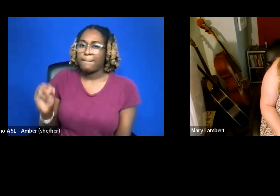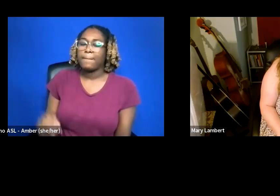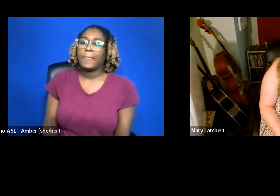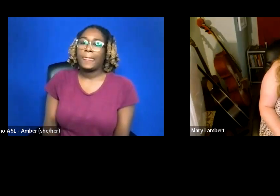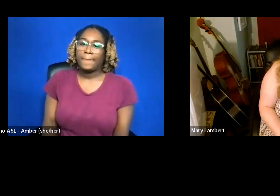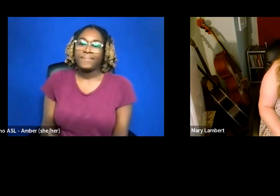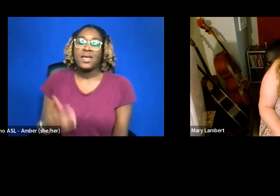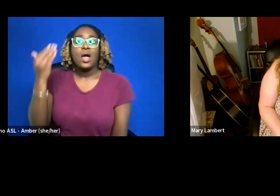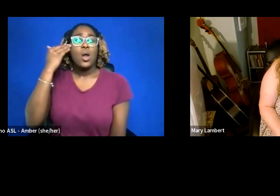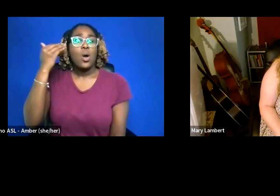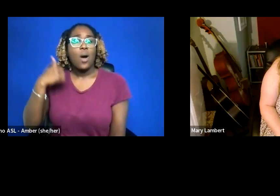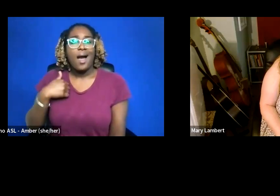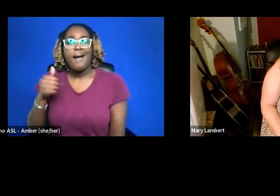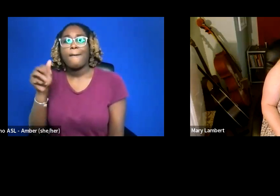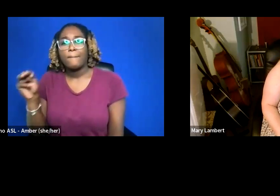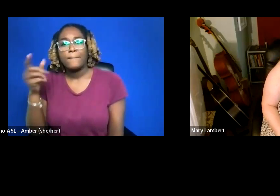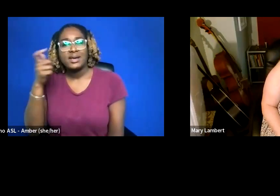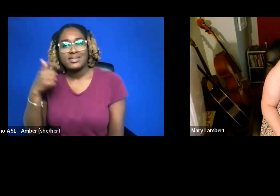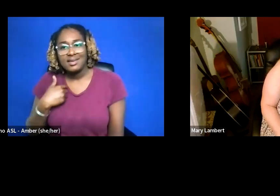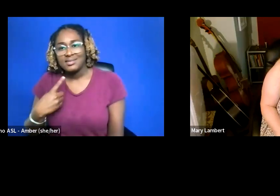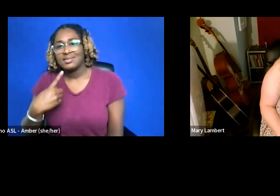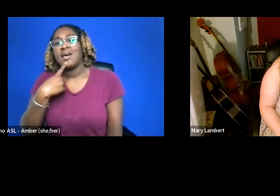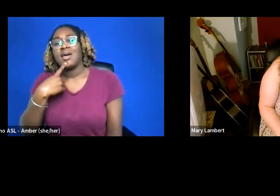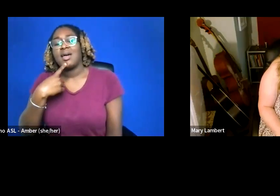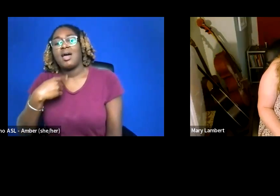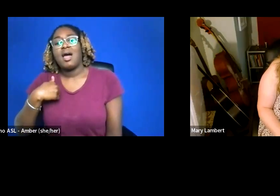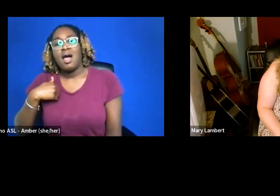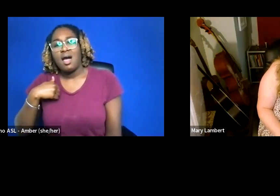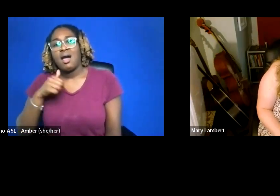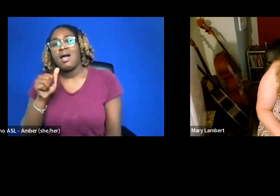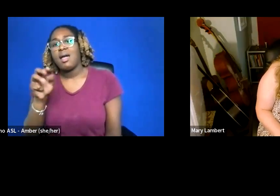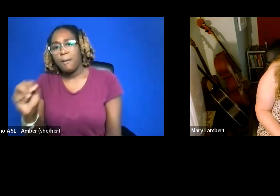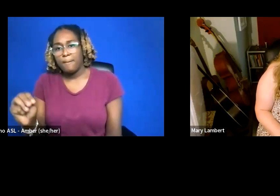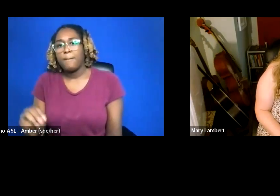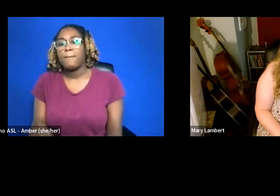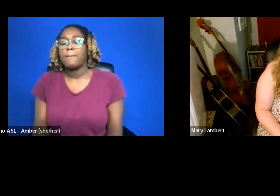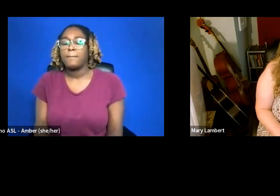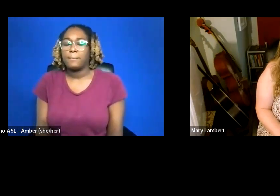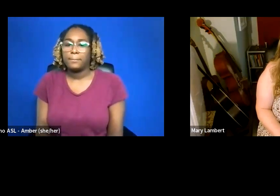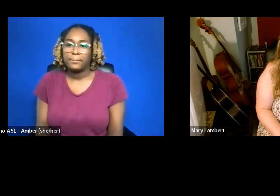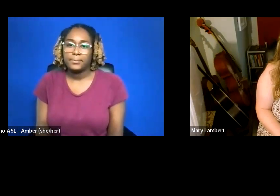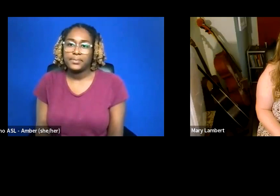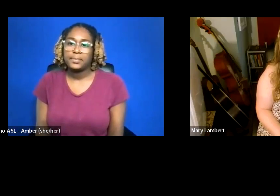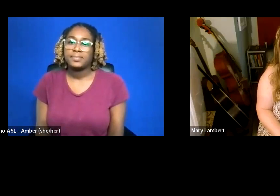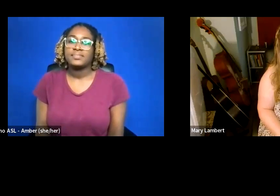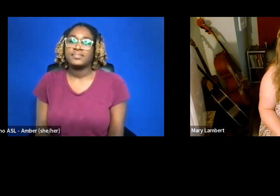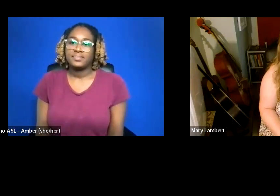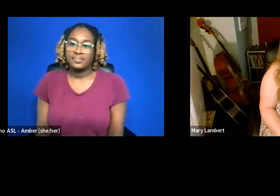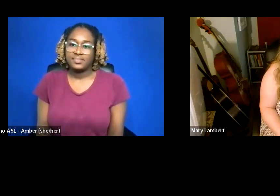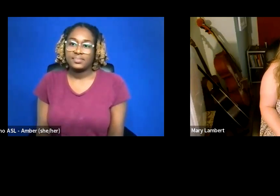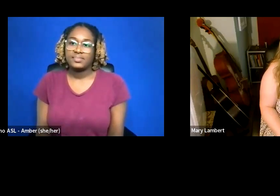And no, I am because I said I m